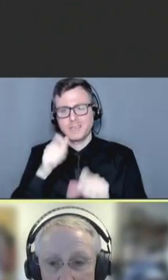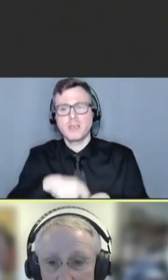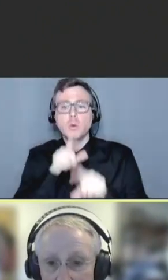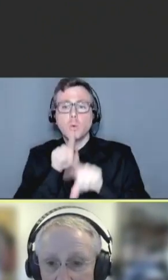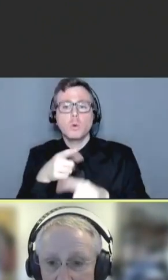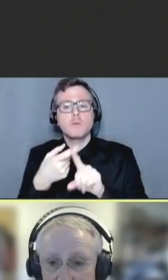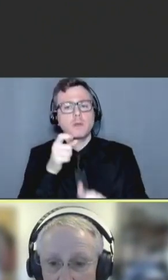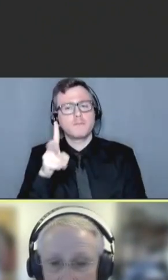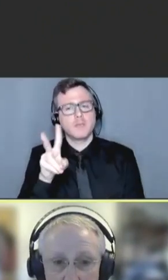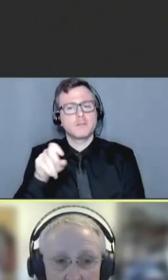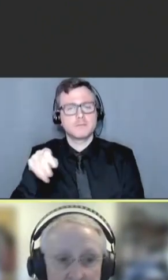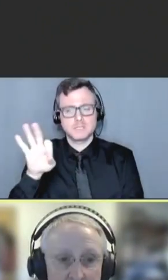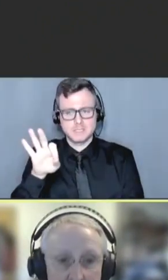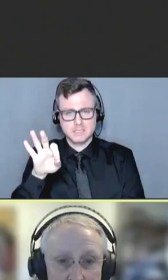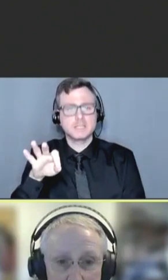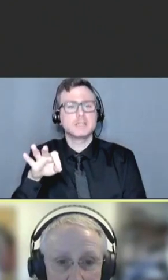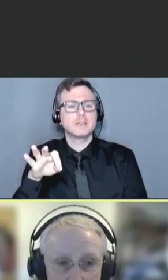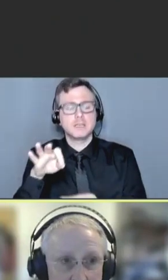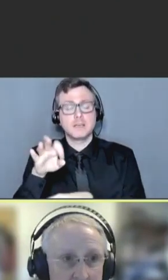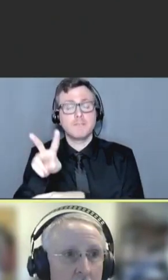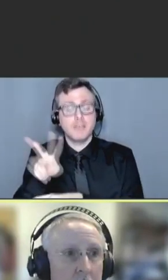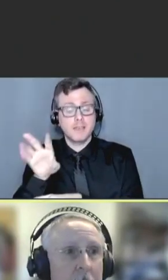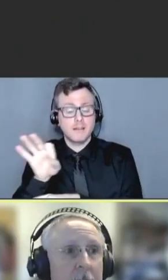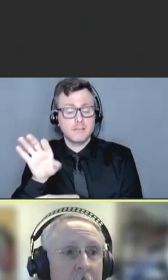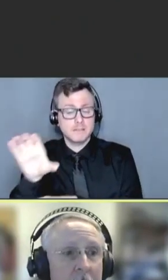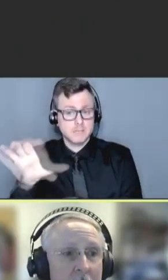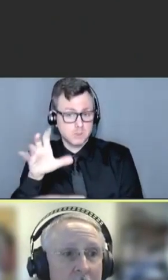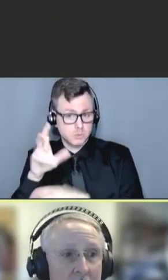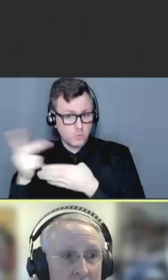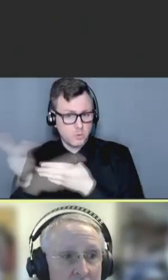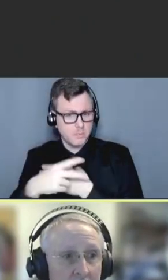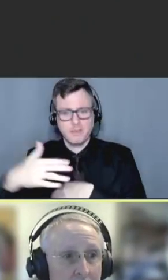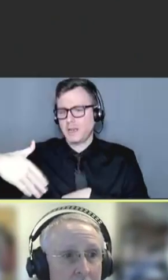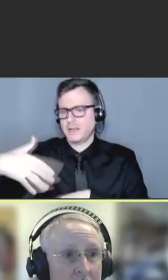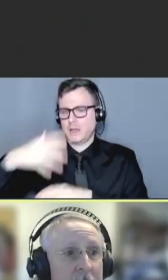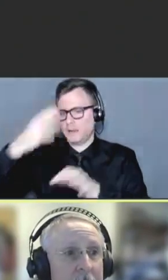and again, that timeline has not yet been determined. Next slide, please.